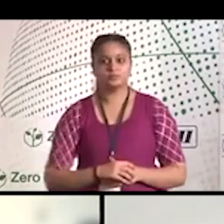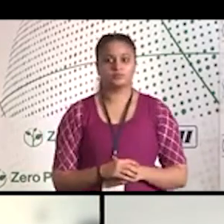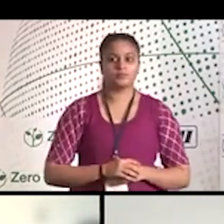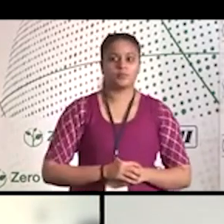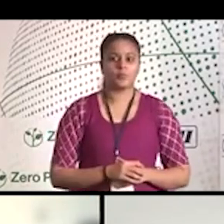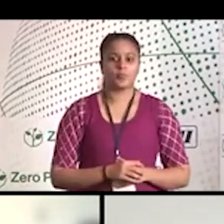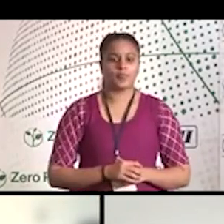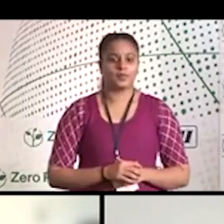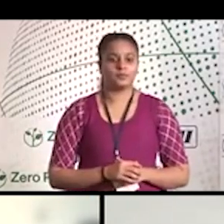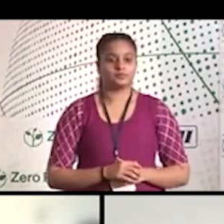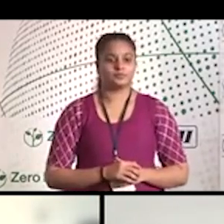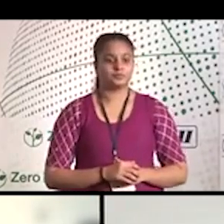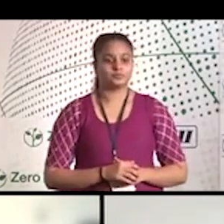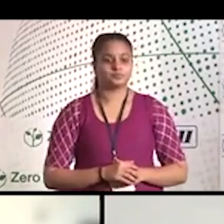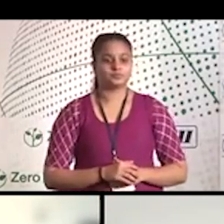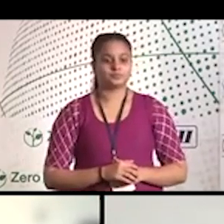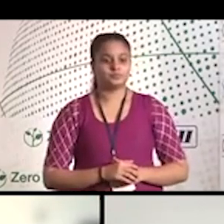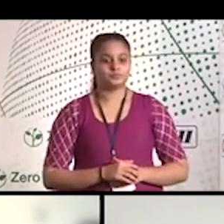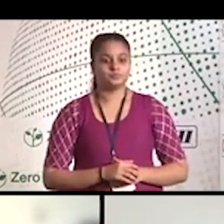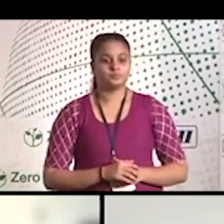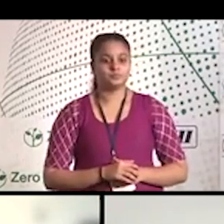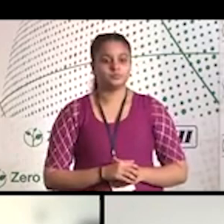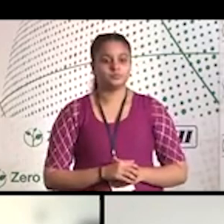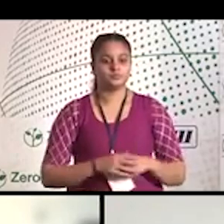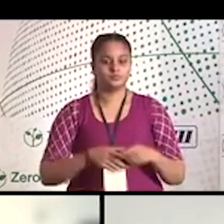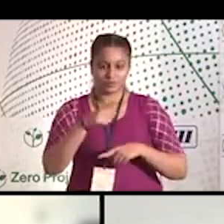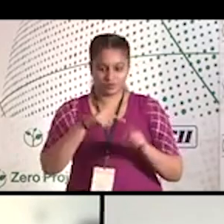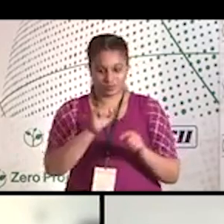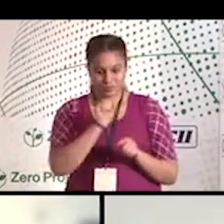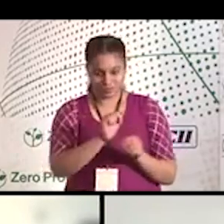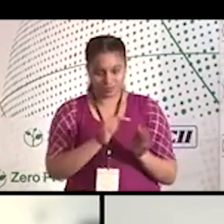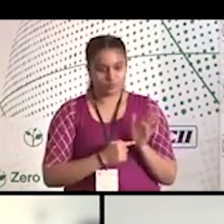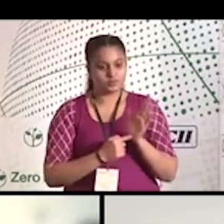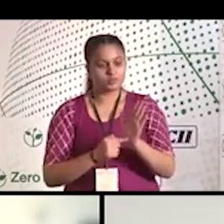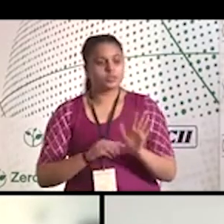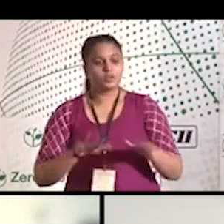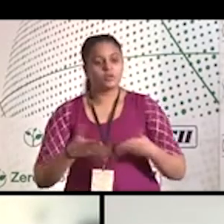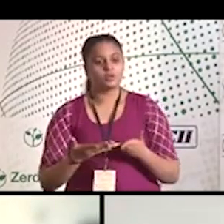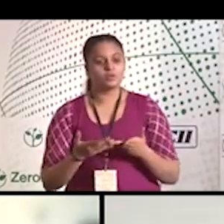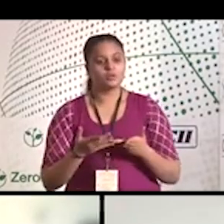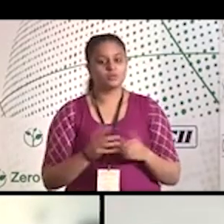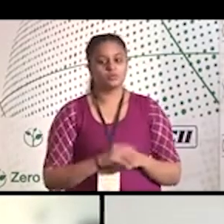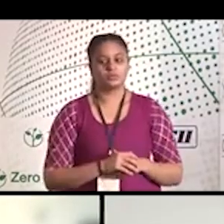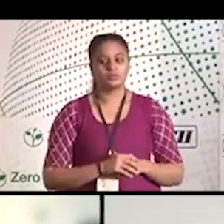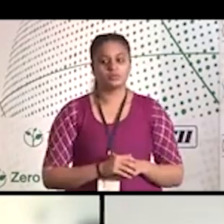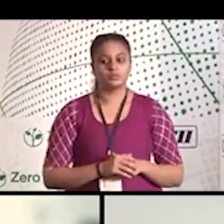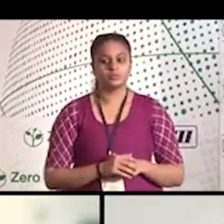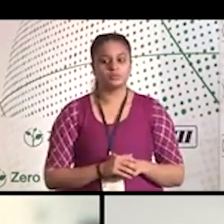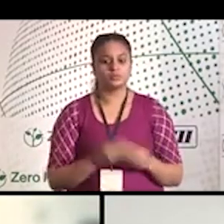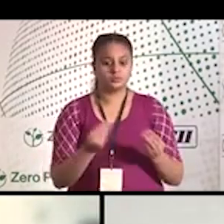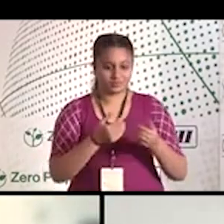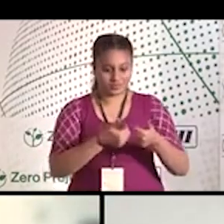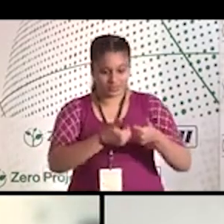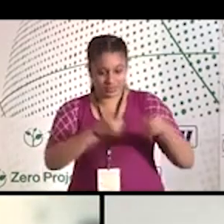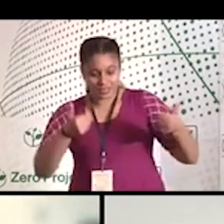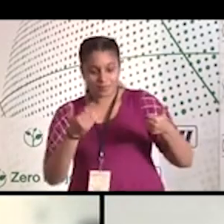represent either don't have the skills or don't represent their skills properly. So there's a huge gap, which is why we have,